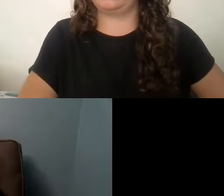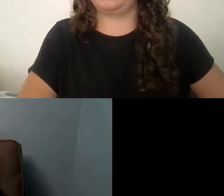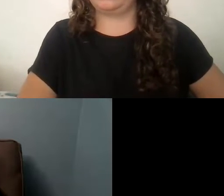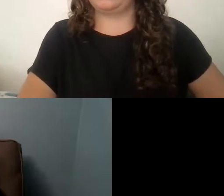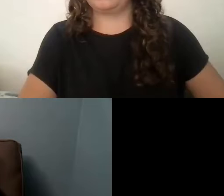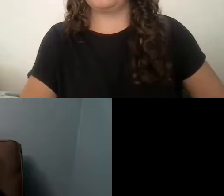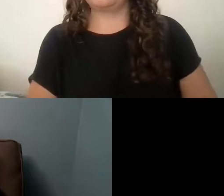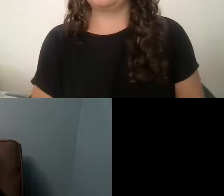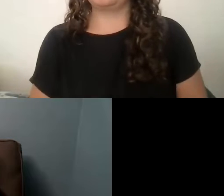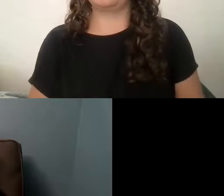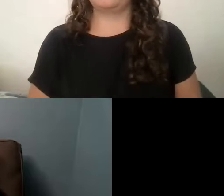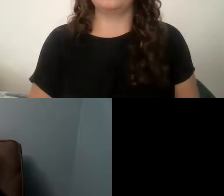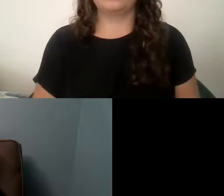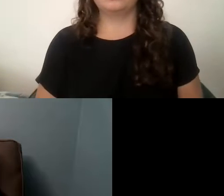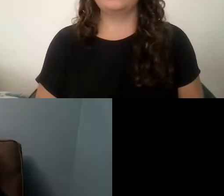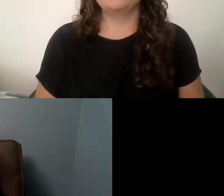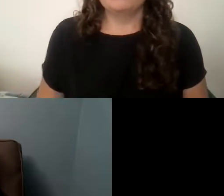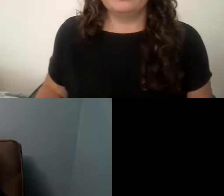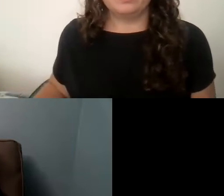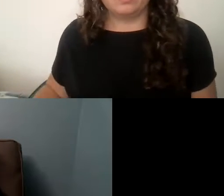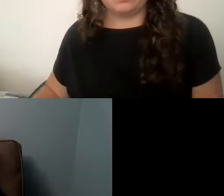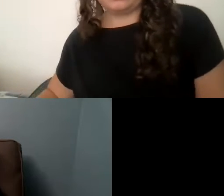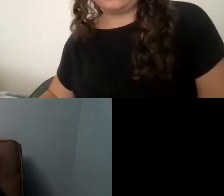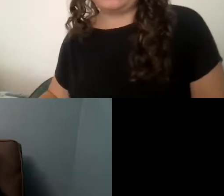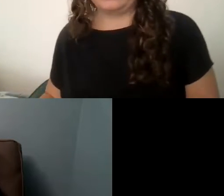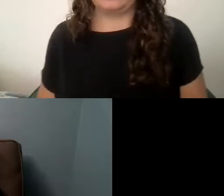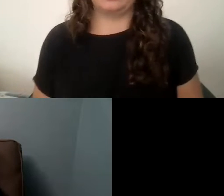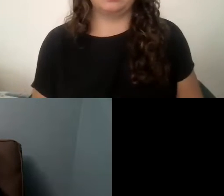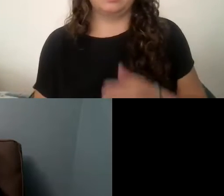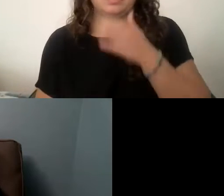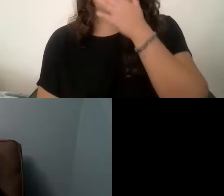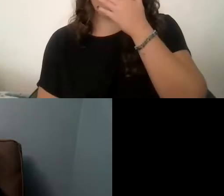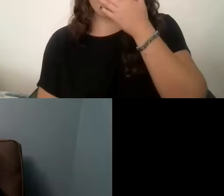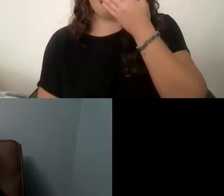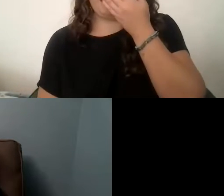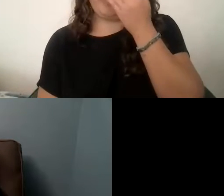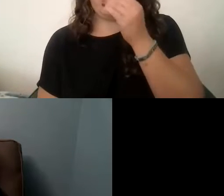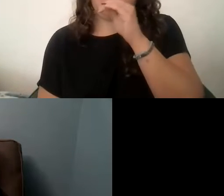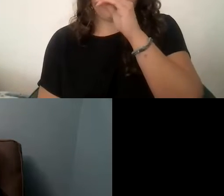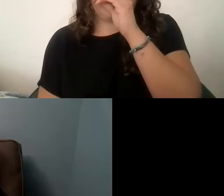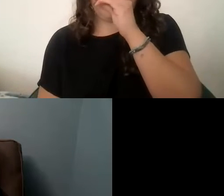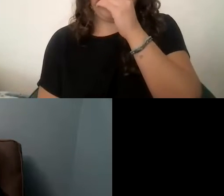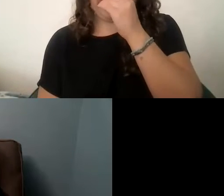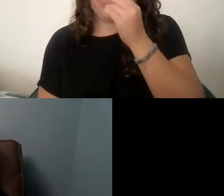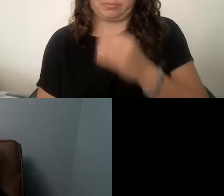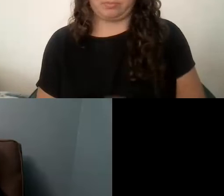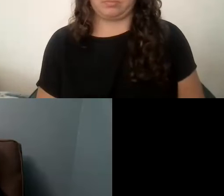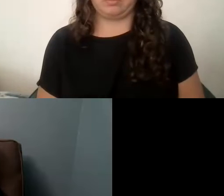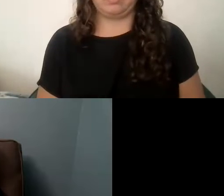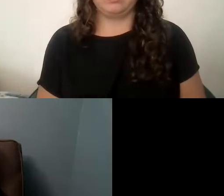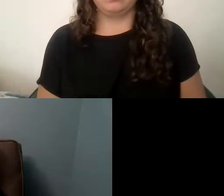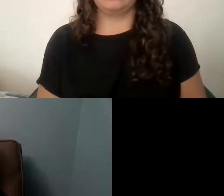once you've got your business tax return done. In other words, they are generally not going to do a